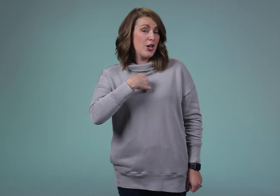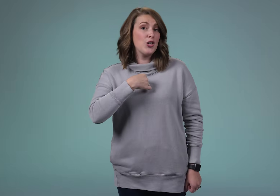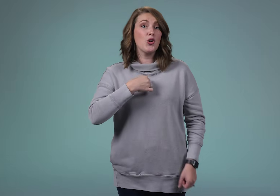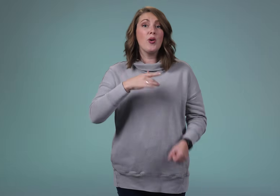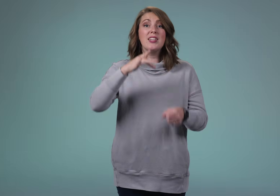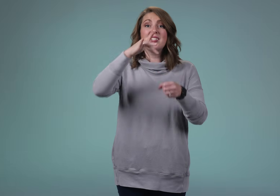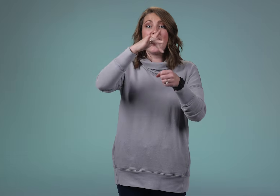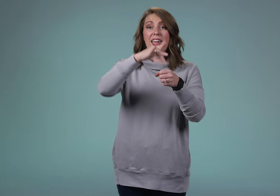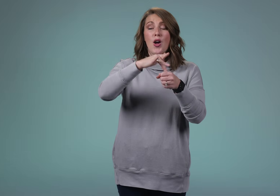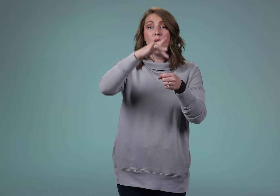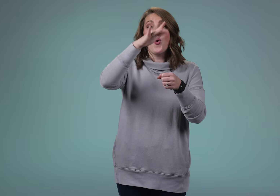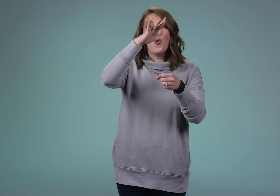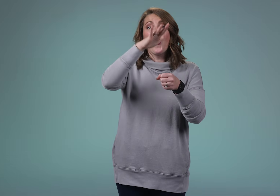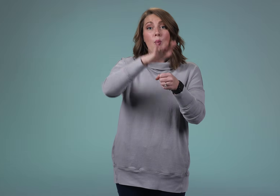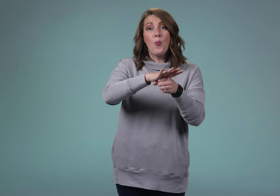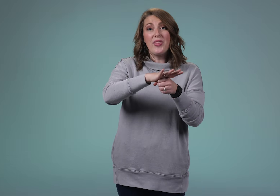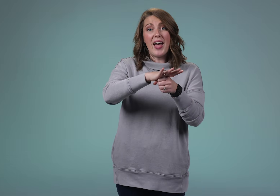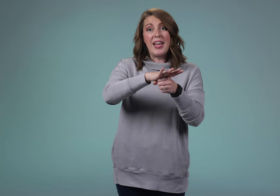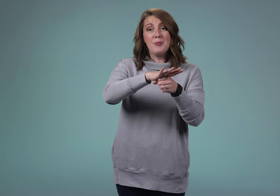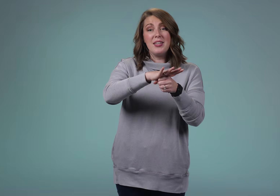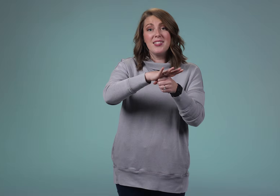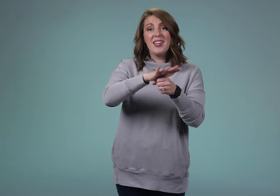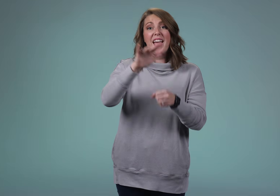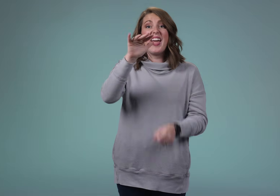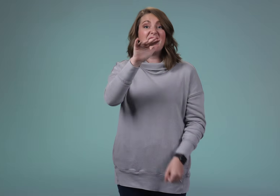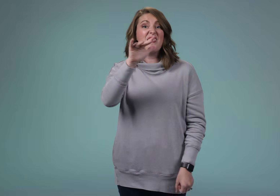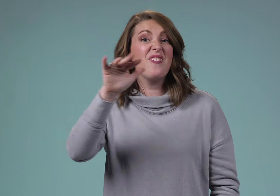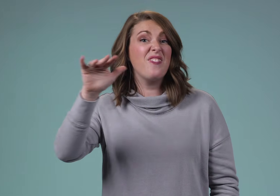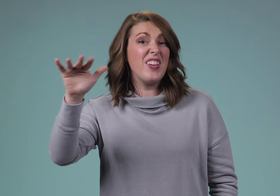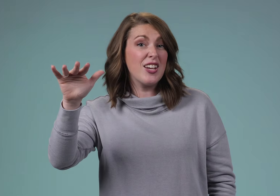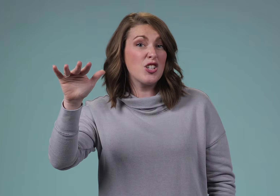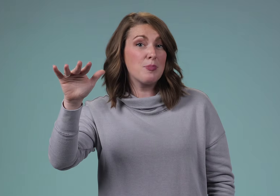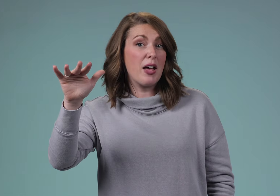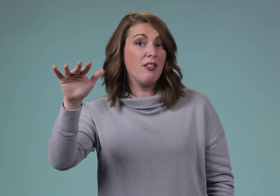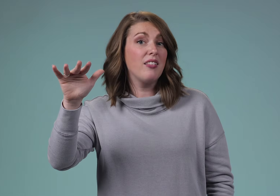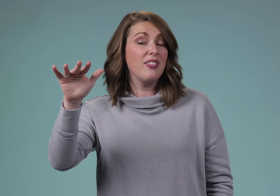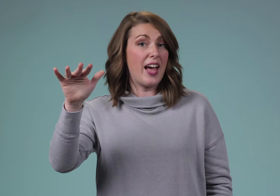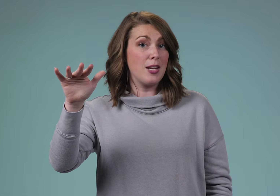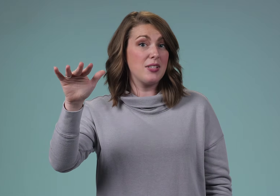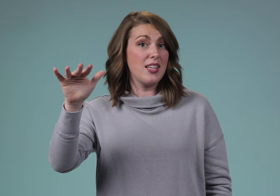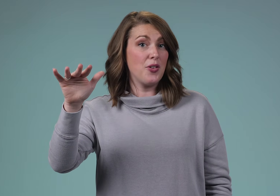You're going to say what the item is and then fingerspell the item itself.